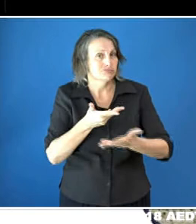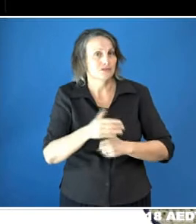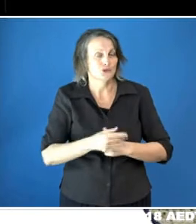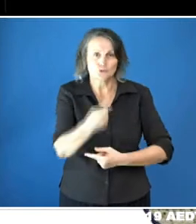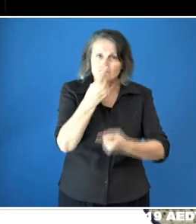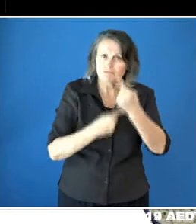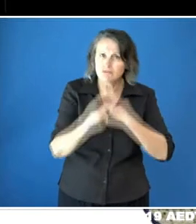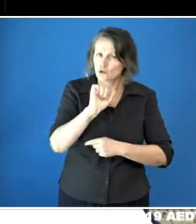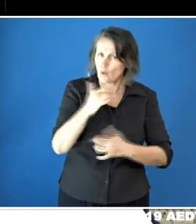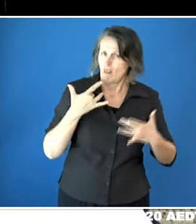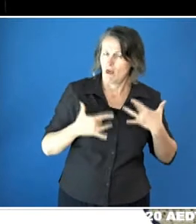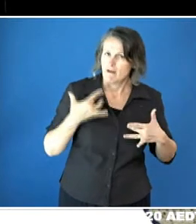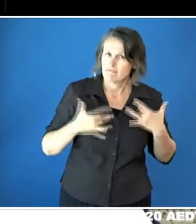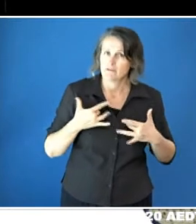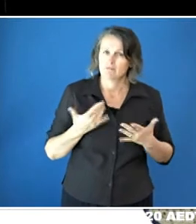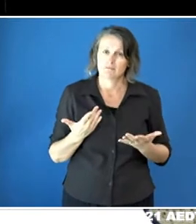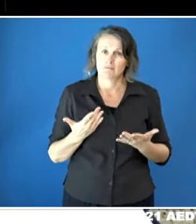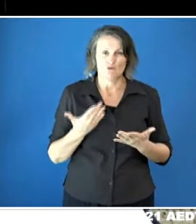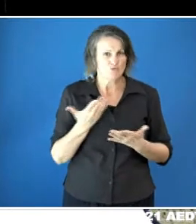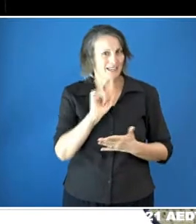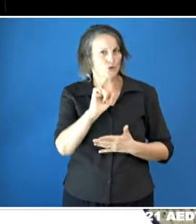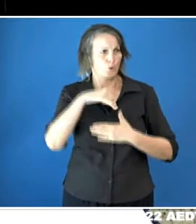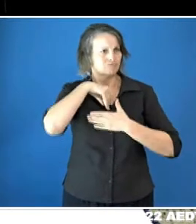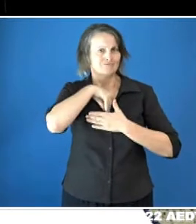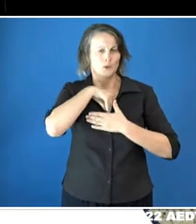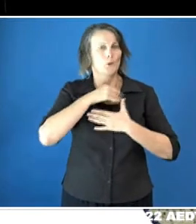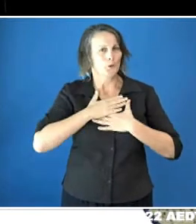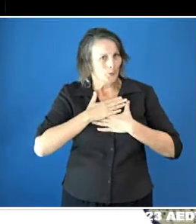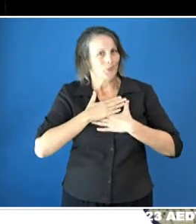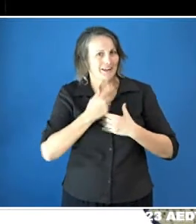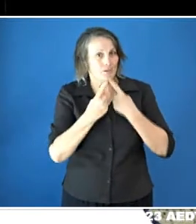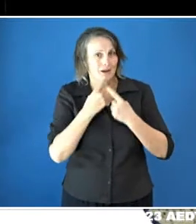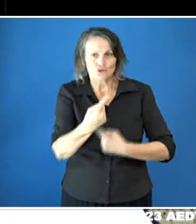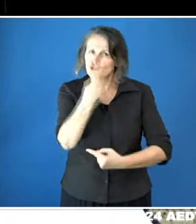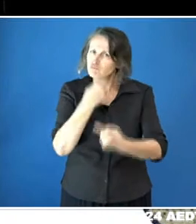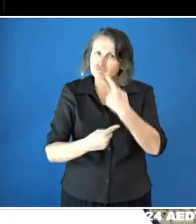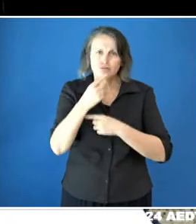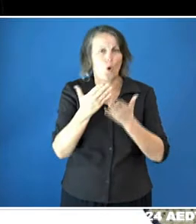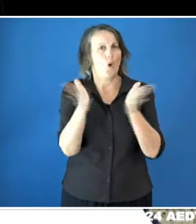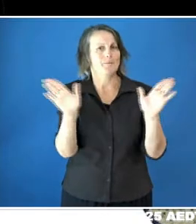life and sharing a lot of personal family information with us. So thank you very much. MS CRAWFORD: It's my honour being here.